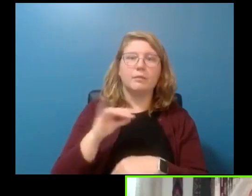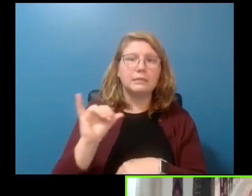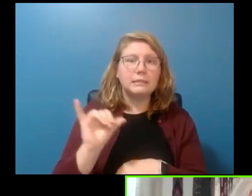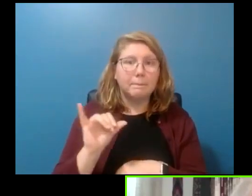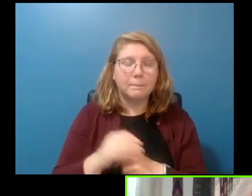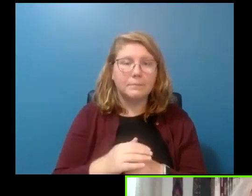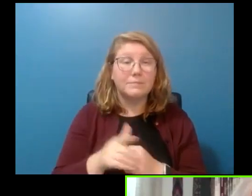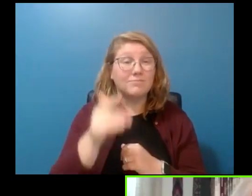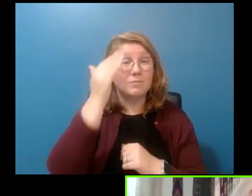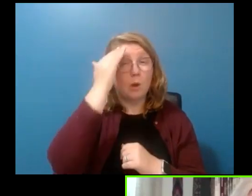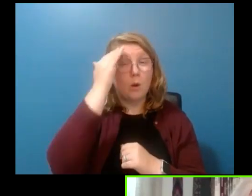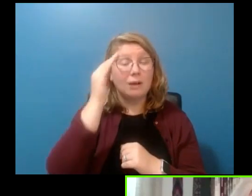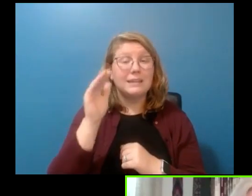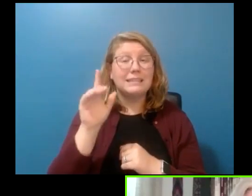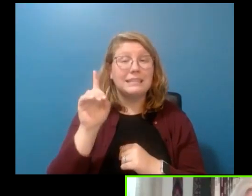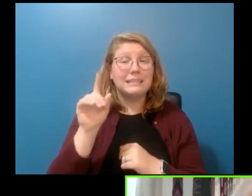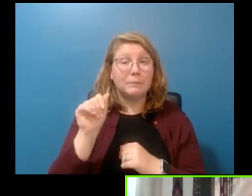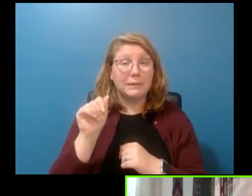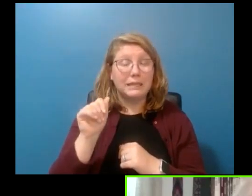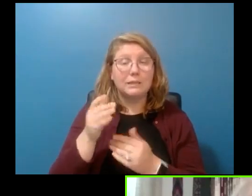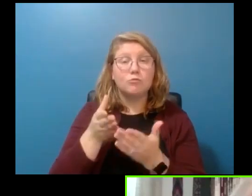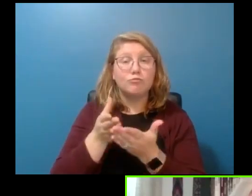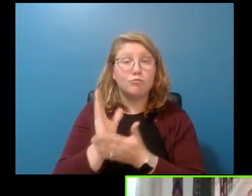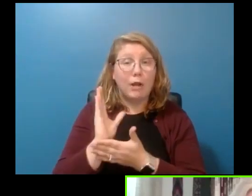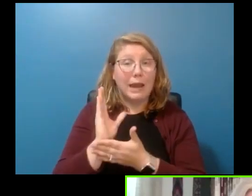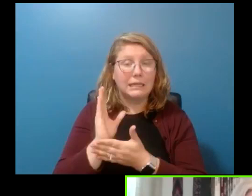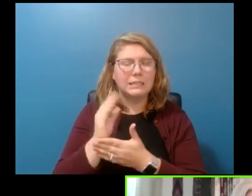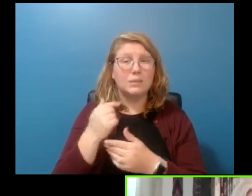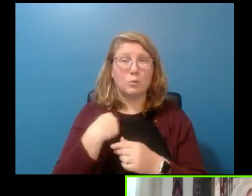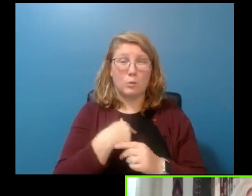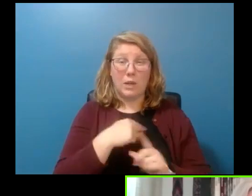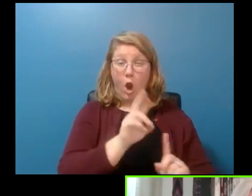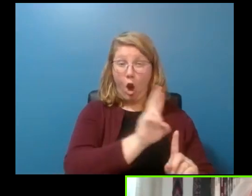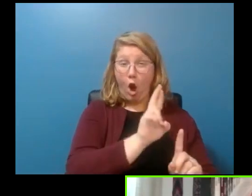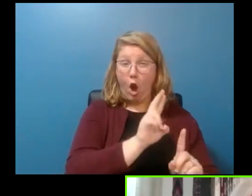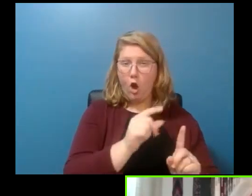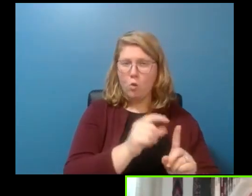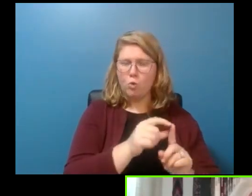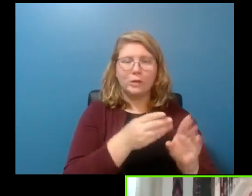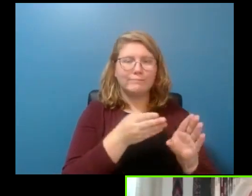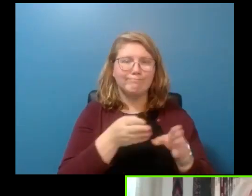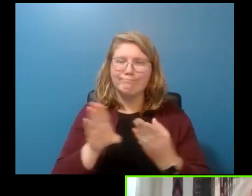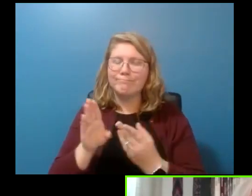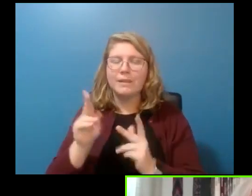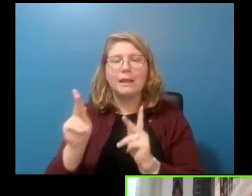don't like to use the word stigma anymore, really people are afraid of discrimination. If